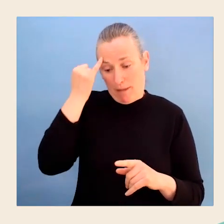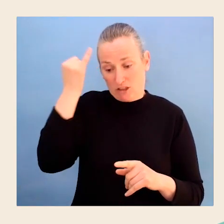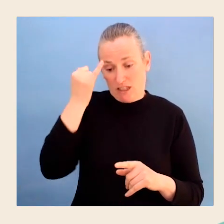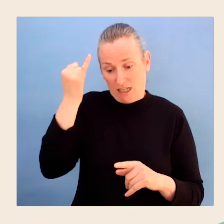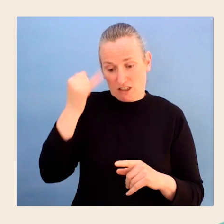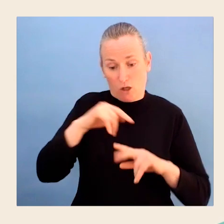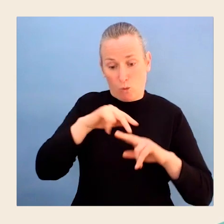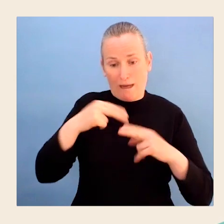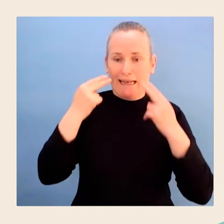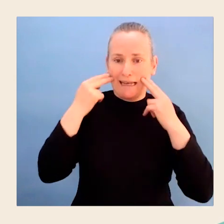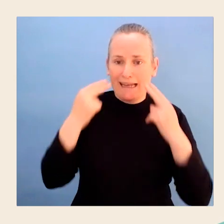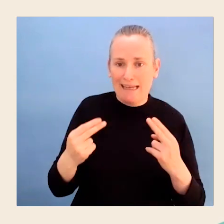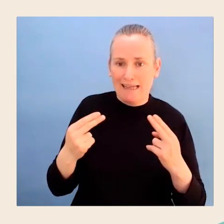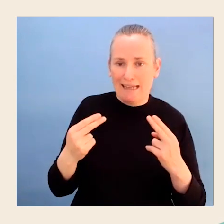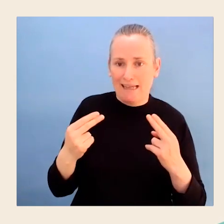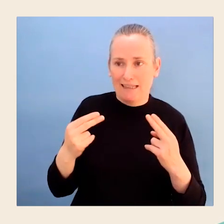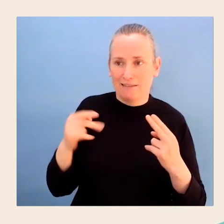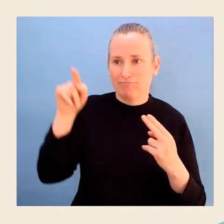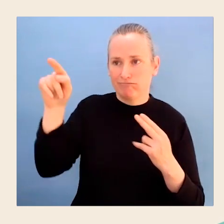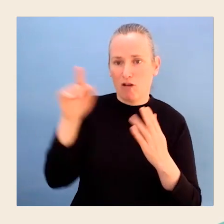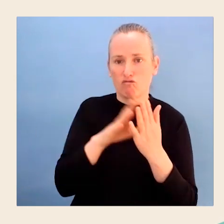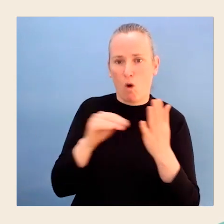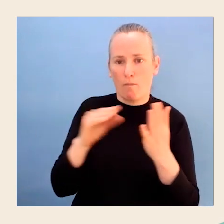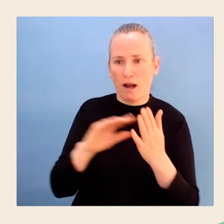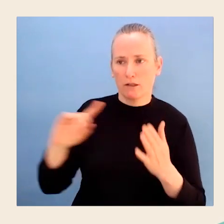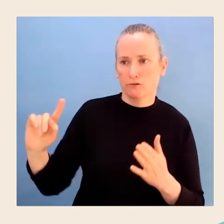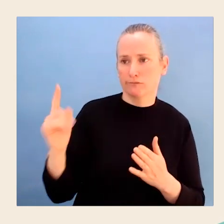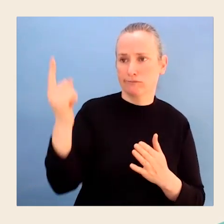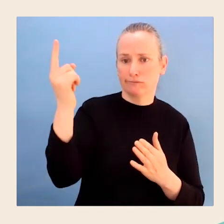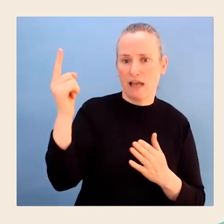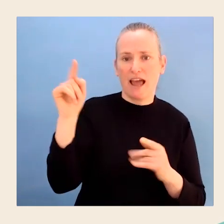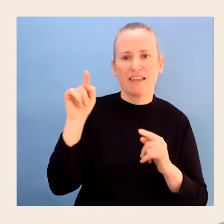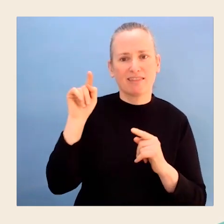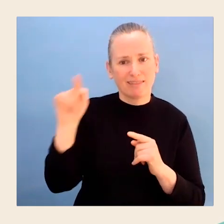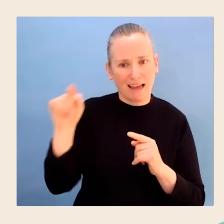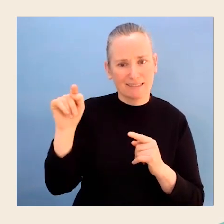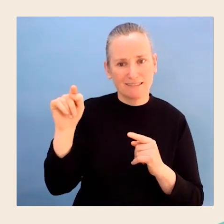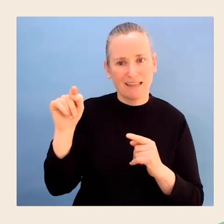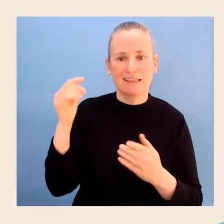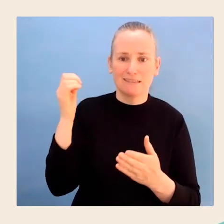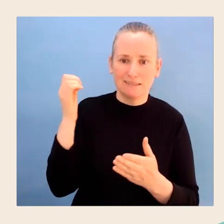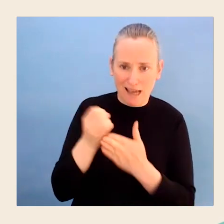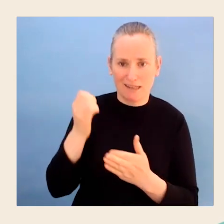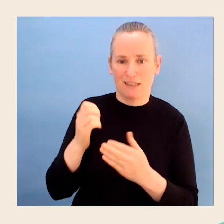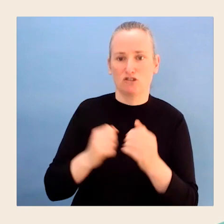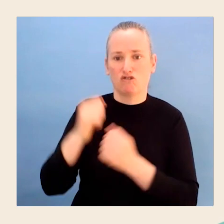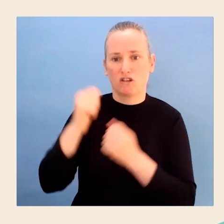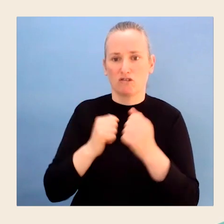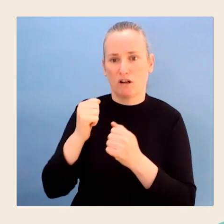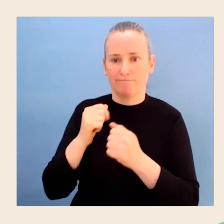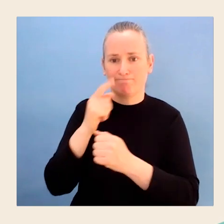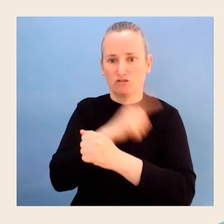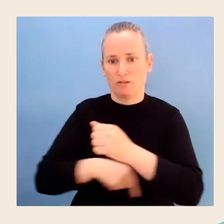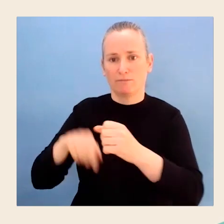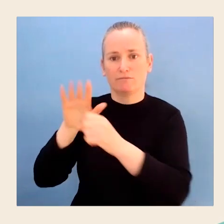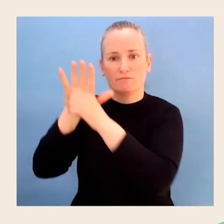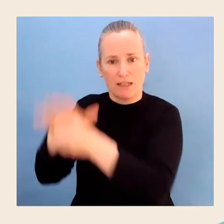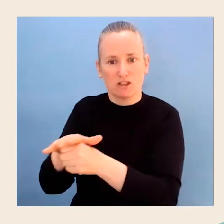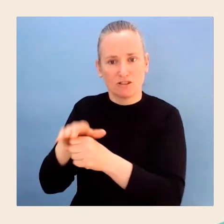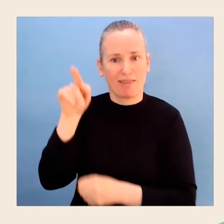is exactly the manifestation of structural ableism. I do not live in that world.